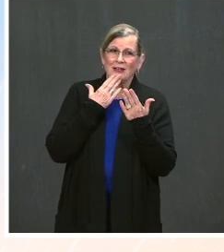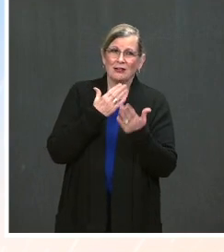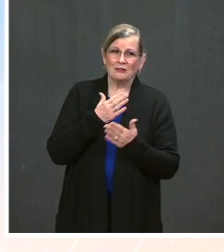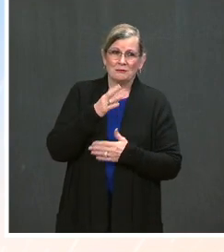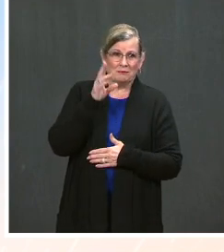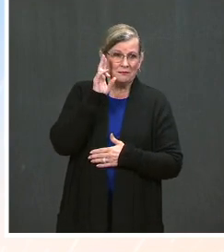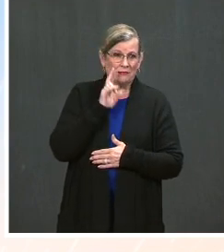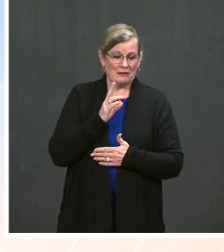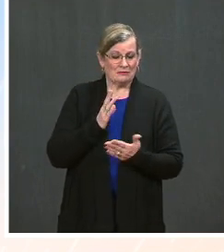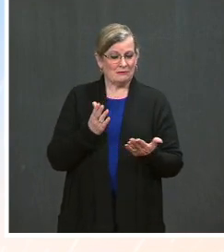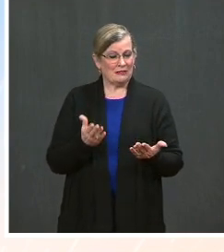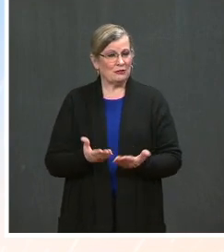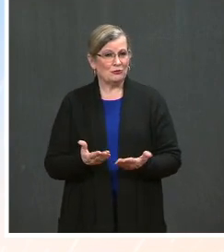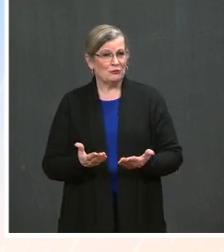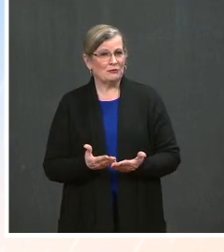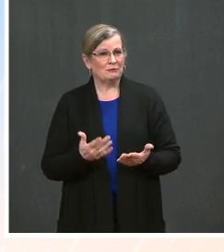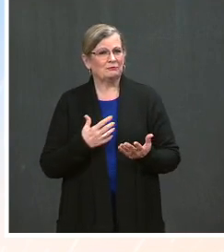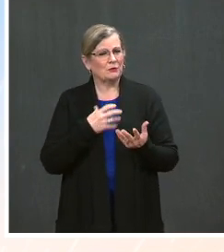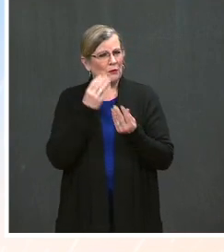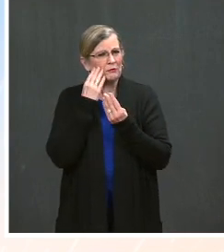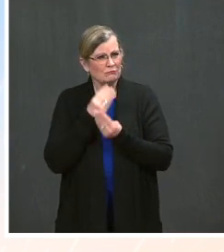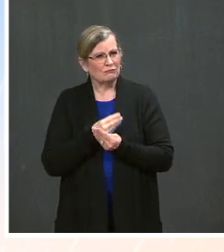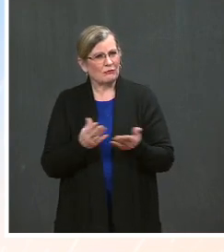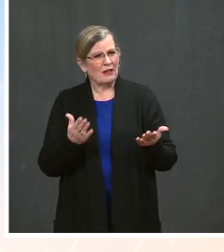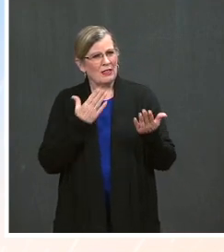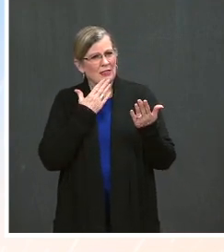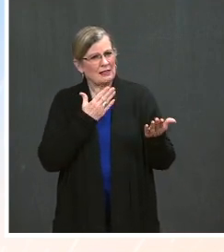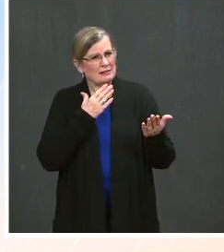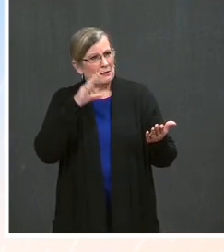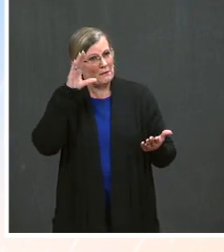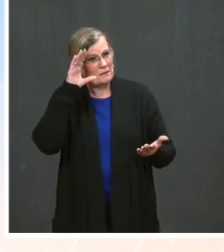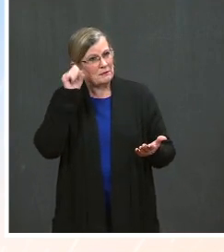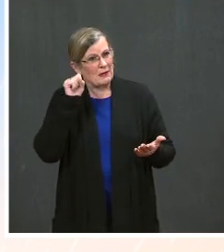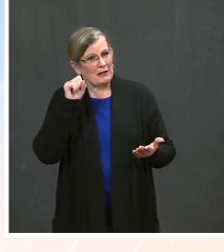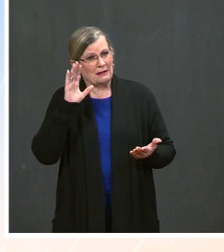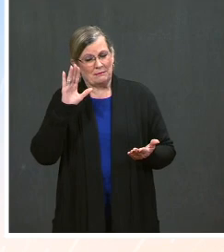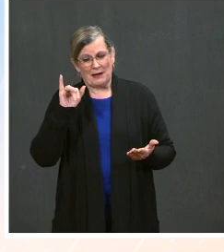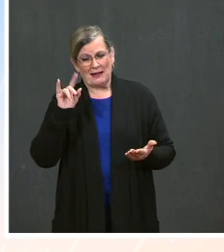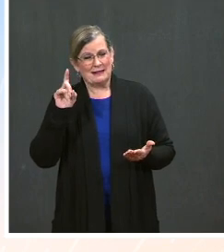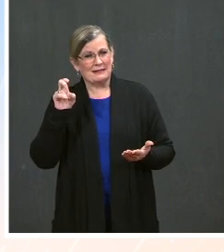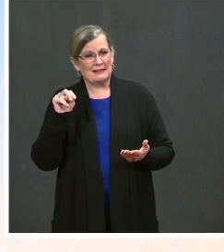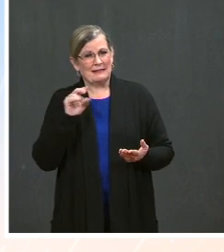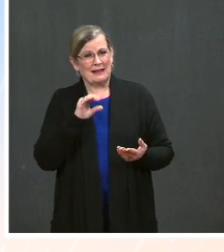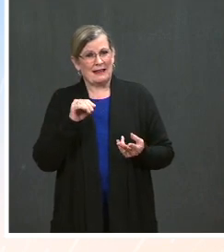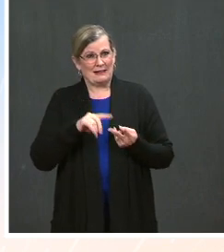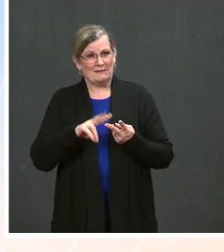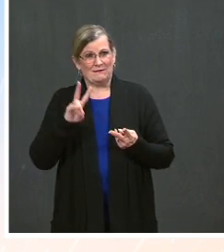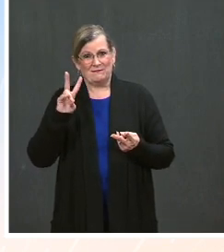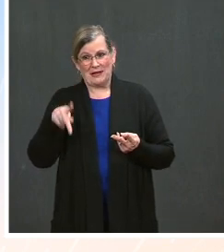I want to also thank President Biden and the Vice President Harris for inviting me to share an update on the economic recovery